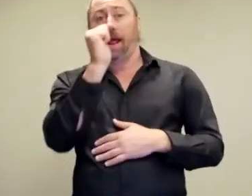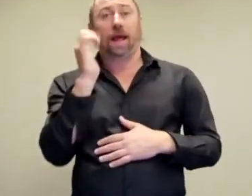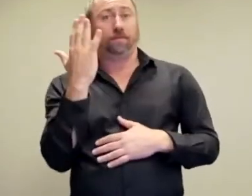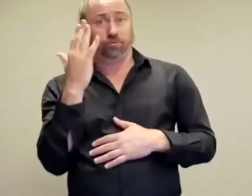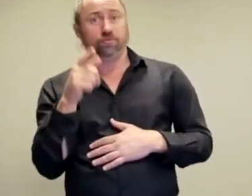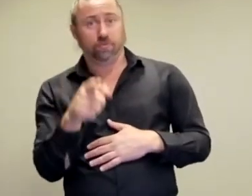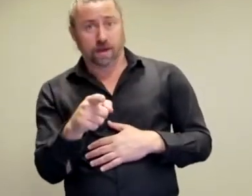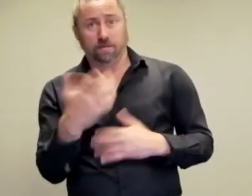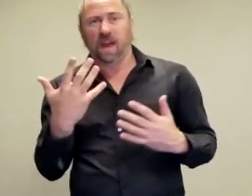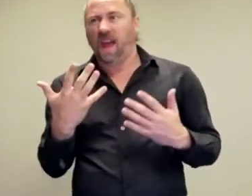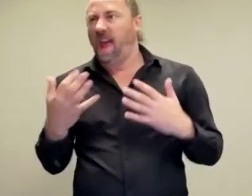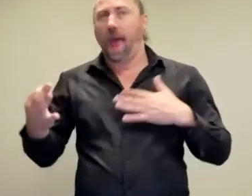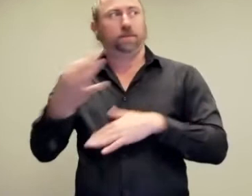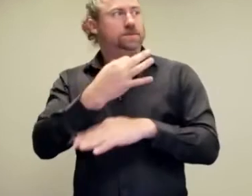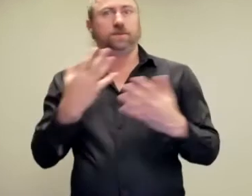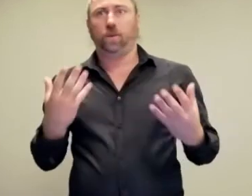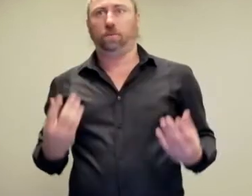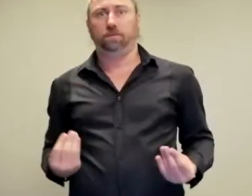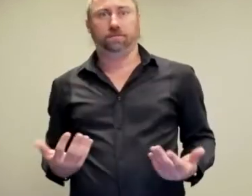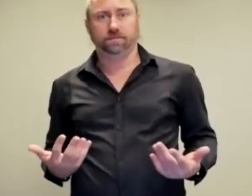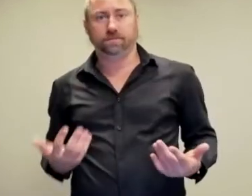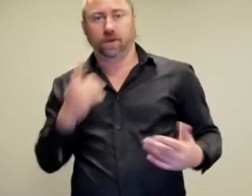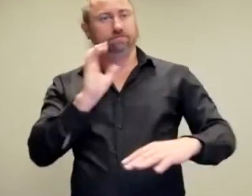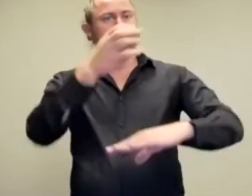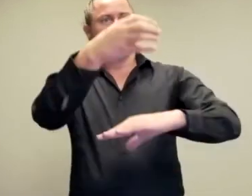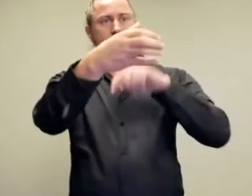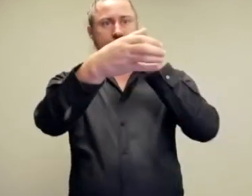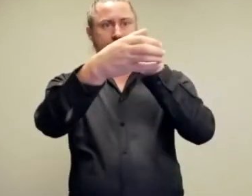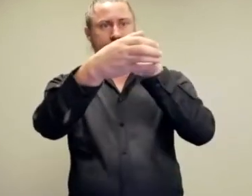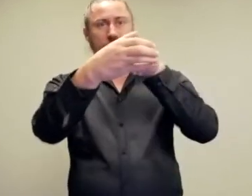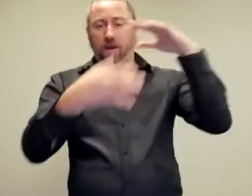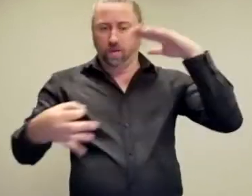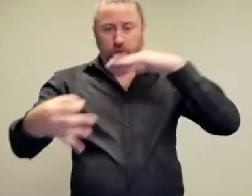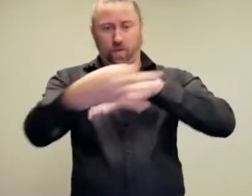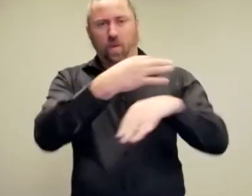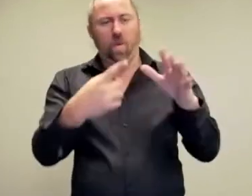absence. Every image is a representation of an absence, an illusion.